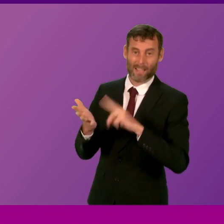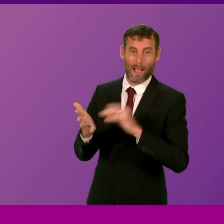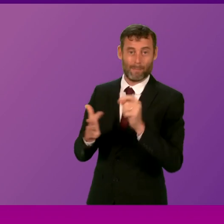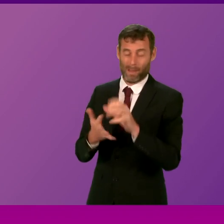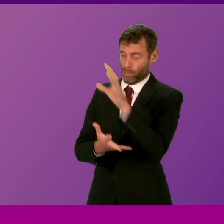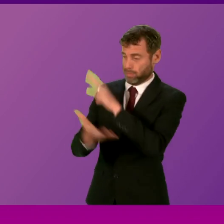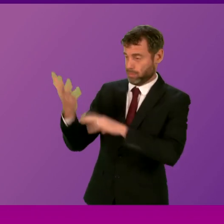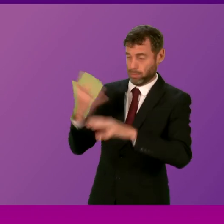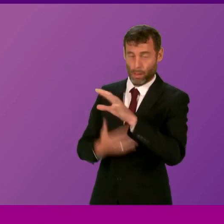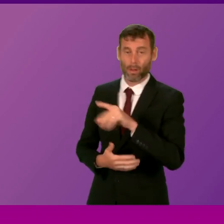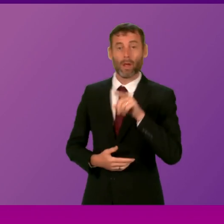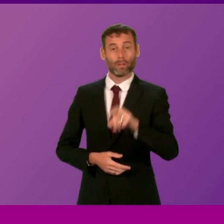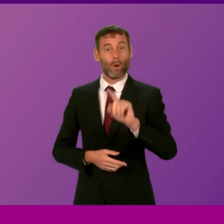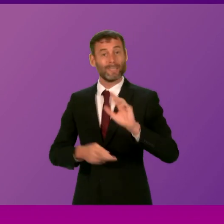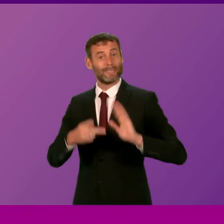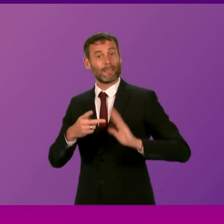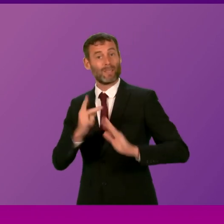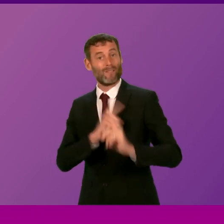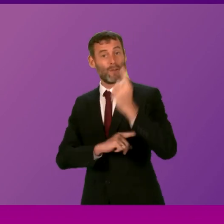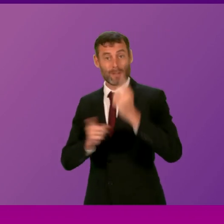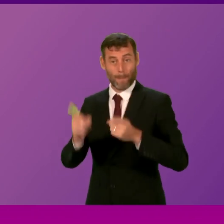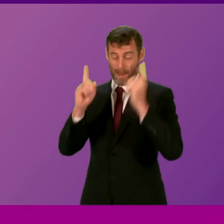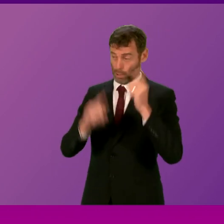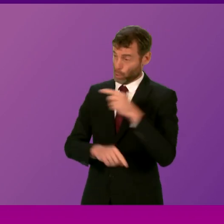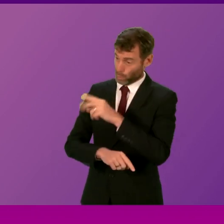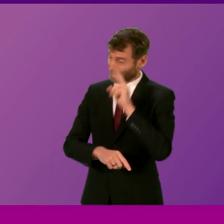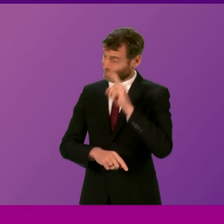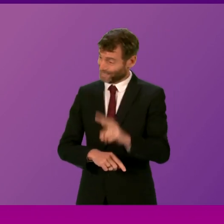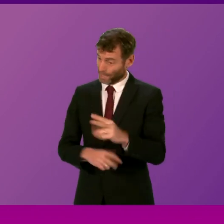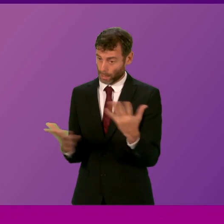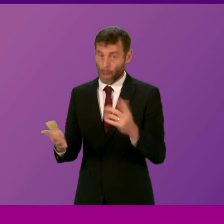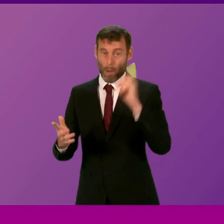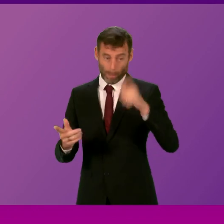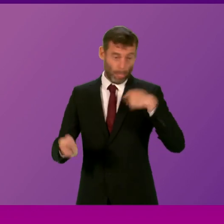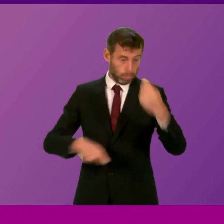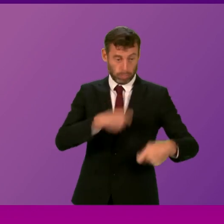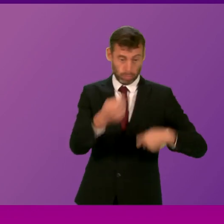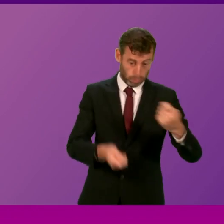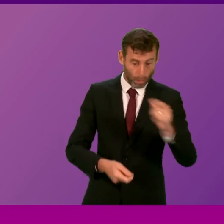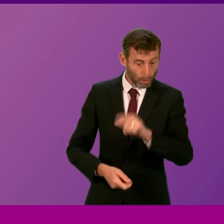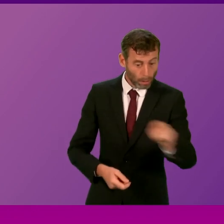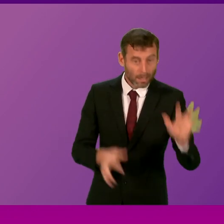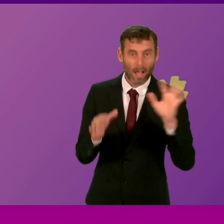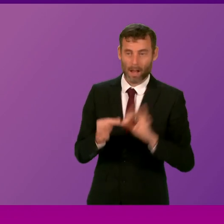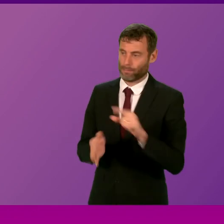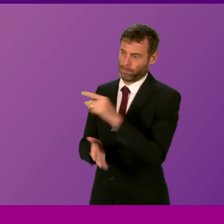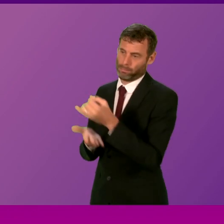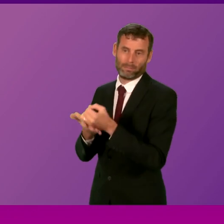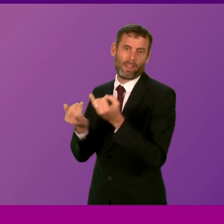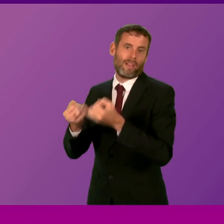First Minister not see that the people of Scotland are being asked to pay the price for SNP failure?